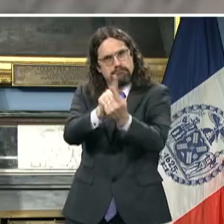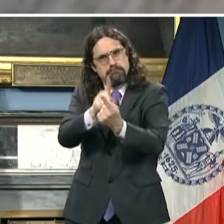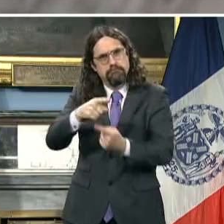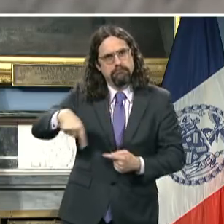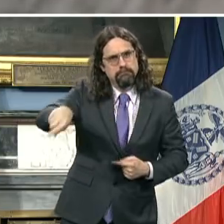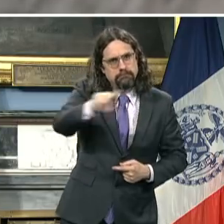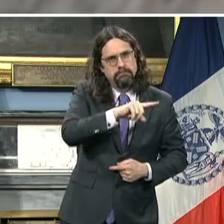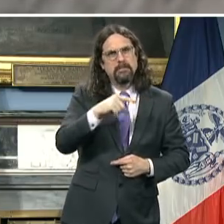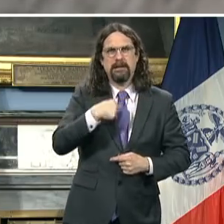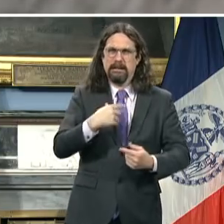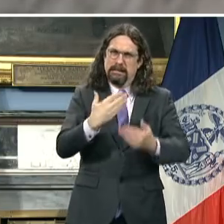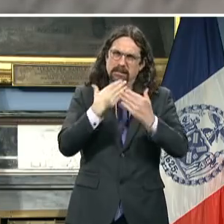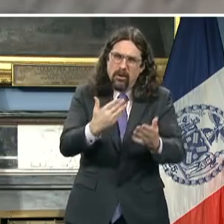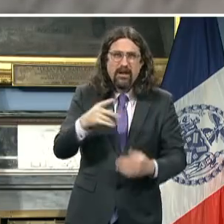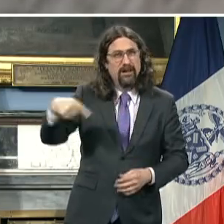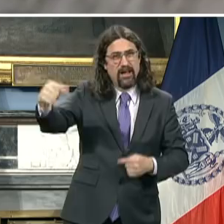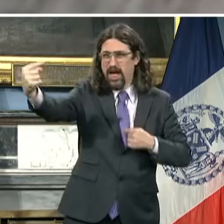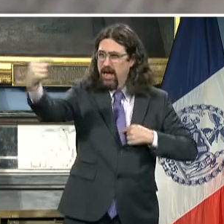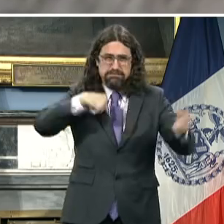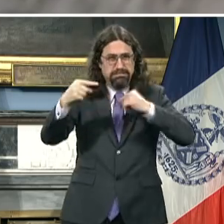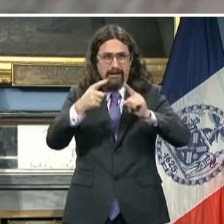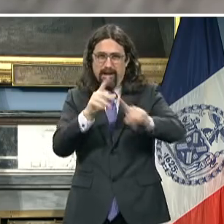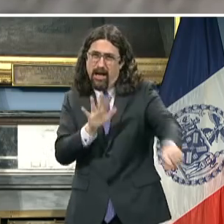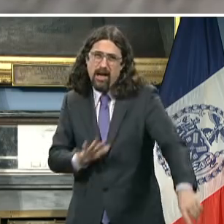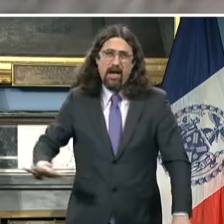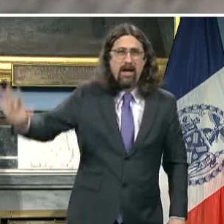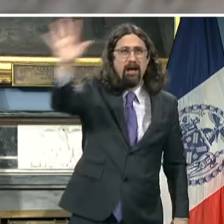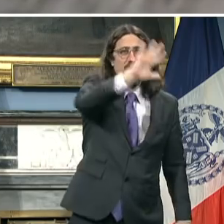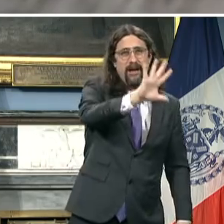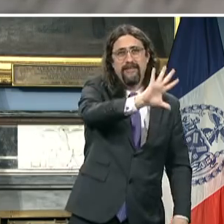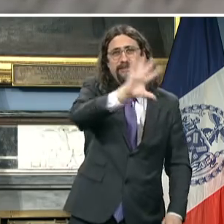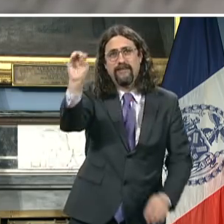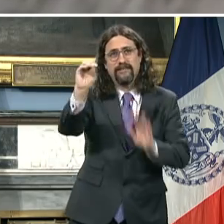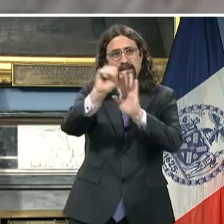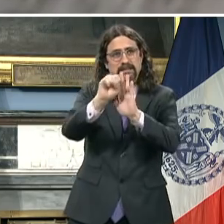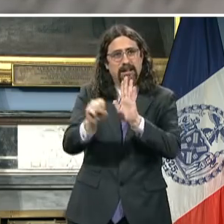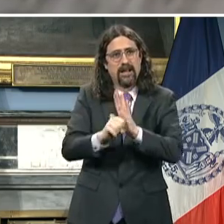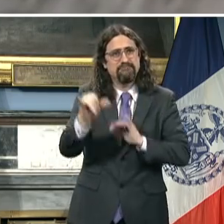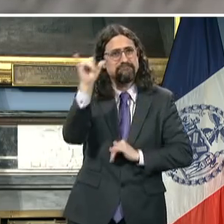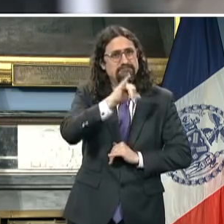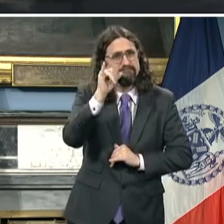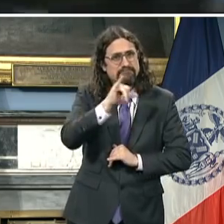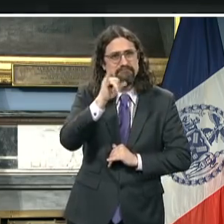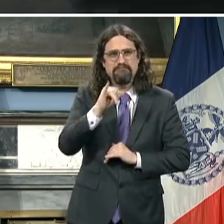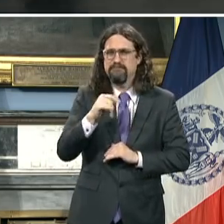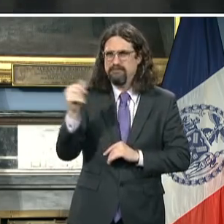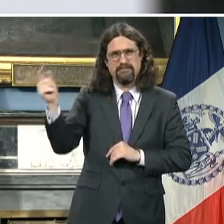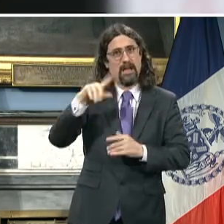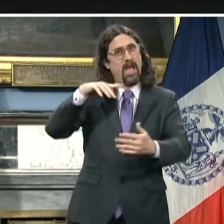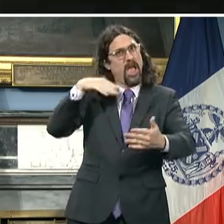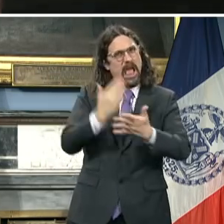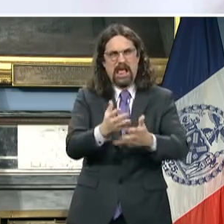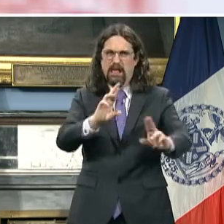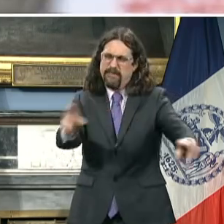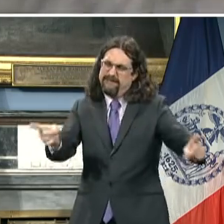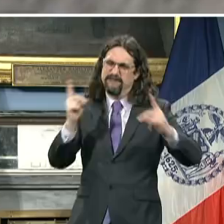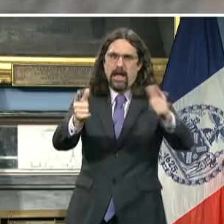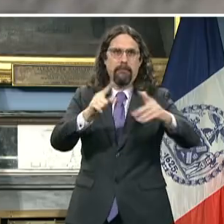OV TERHE COUNTRY. THEY WERE RADEY TO IMMEDIATELY GO TO WHERE THE NEED WAS GREATEST IN OUR ICUs AND EMGEERNCROY OMS